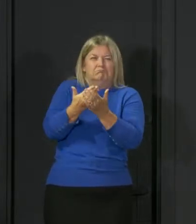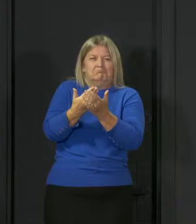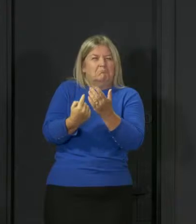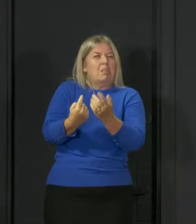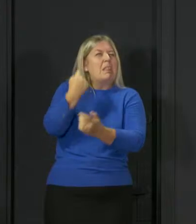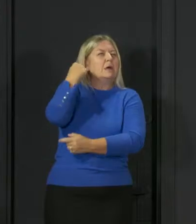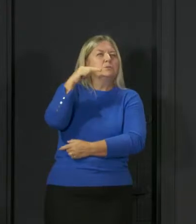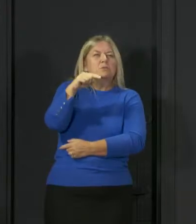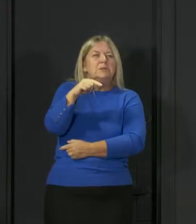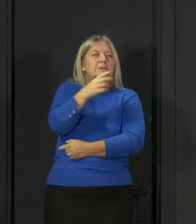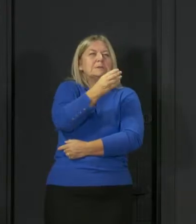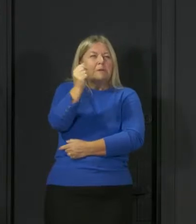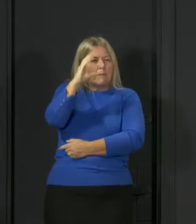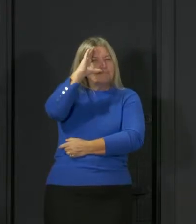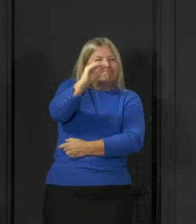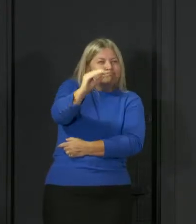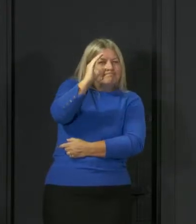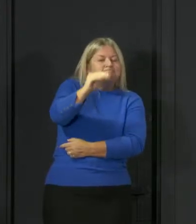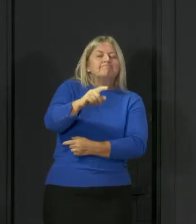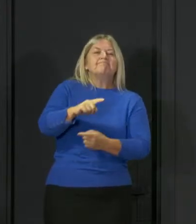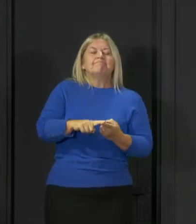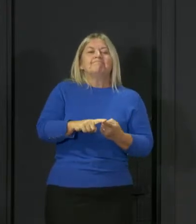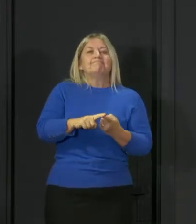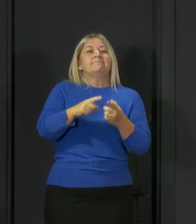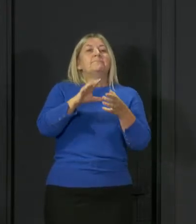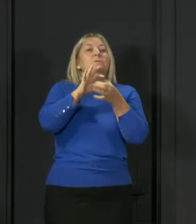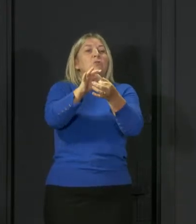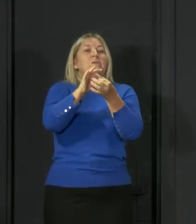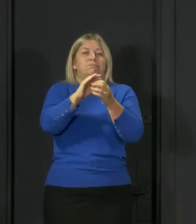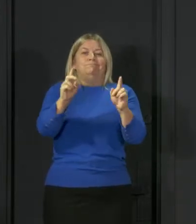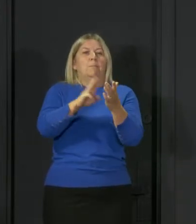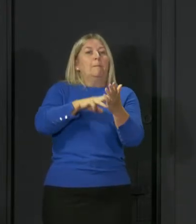in some of these daily updates and regards parent and baby groups.